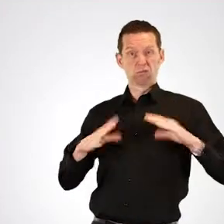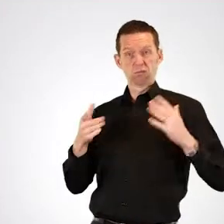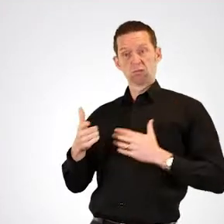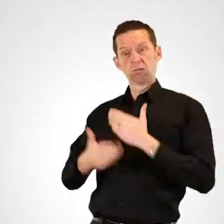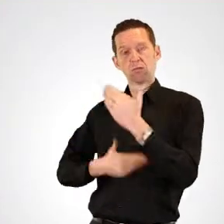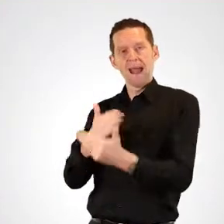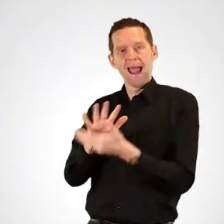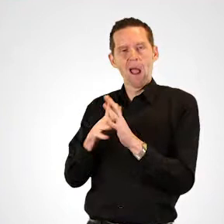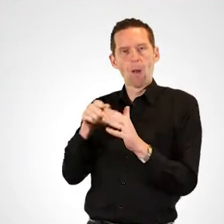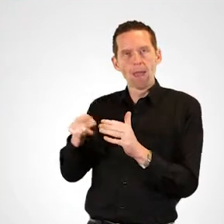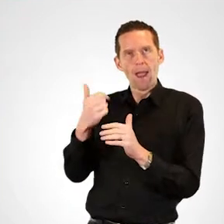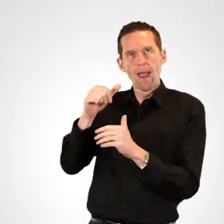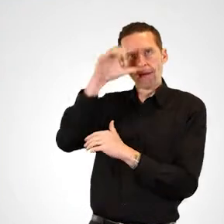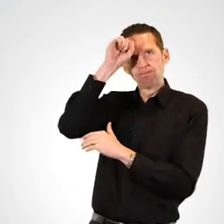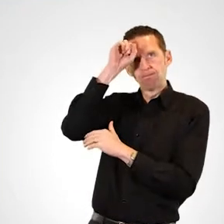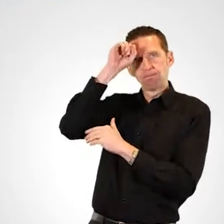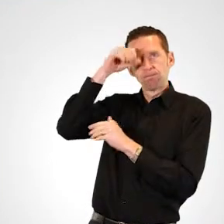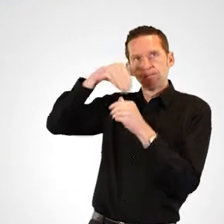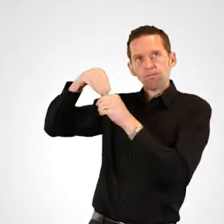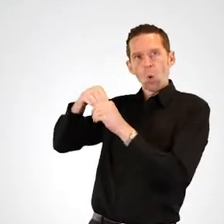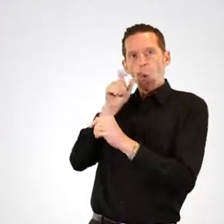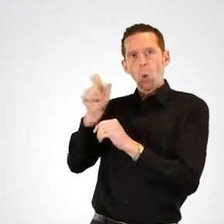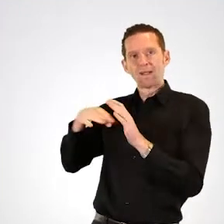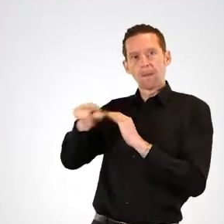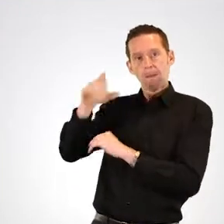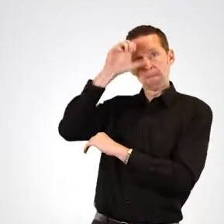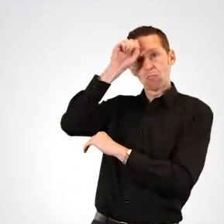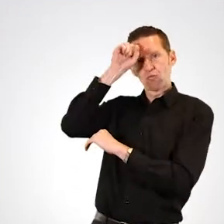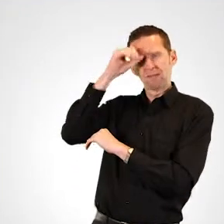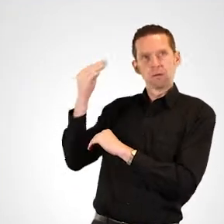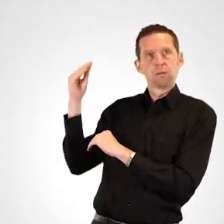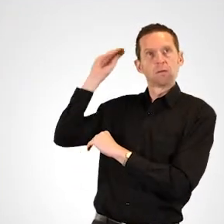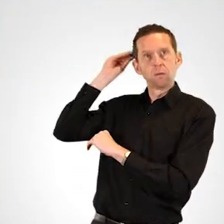as a way to store words in their memories, is breaking them into these little parts.